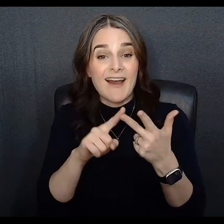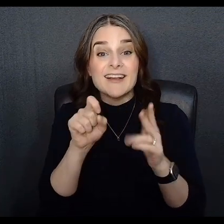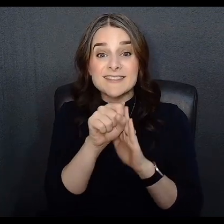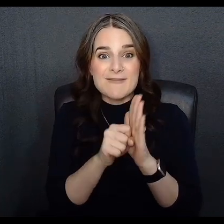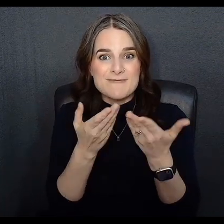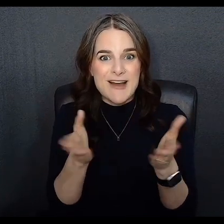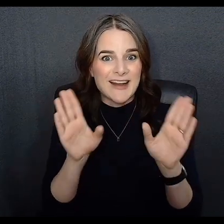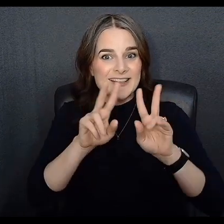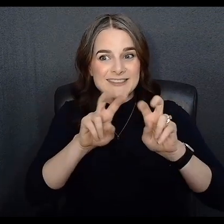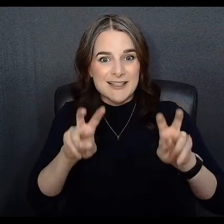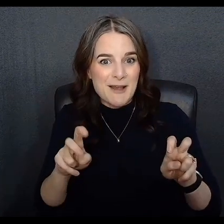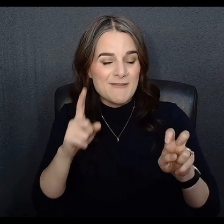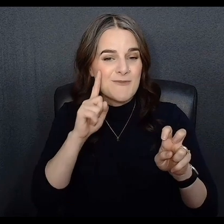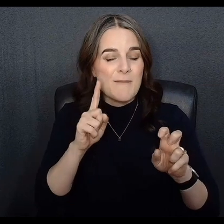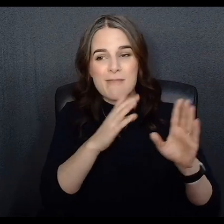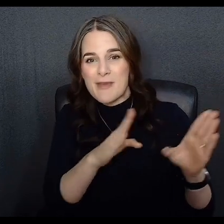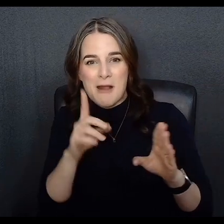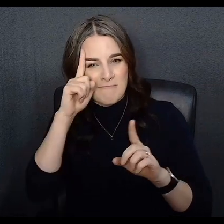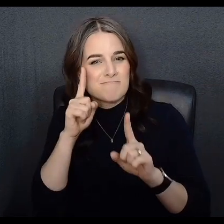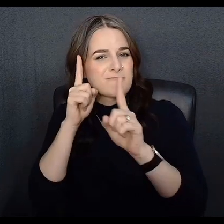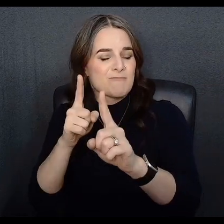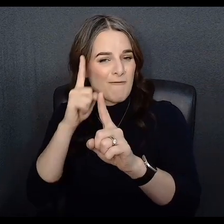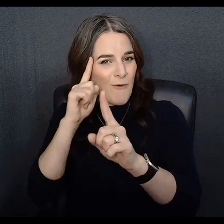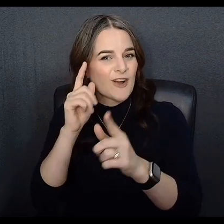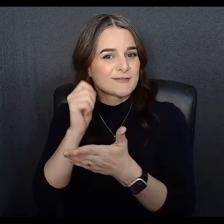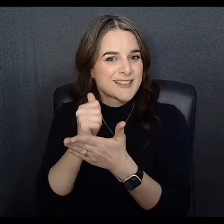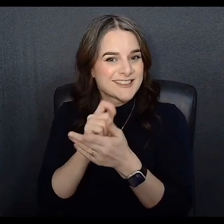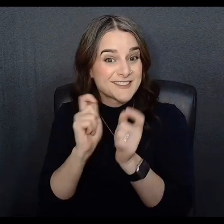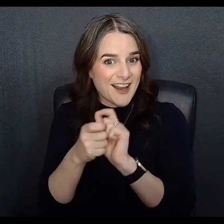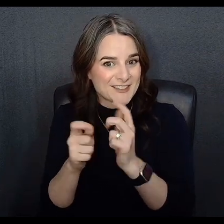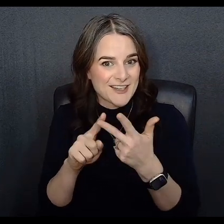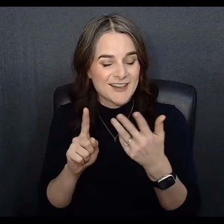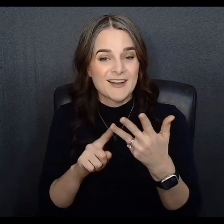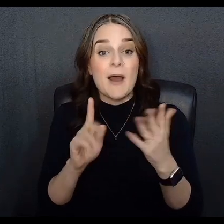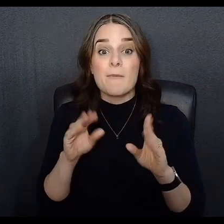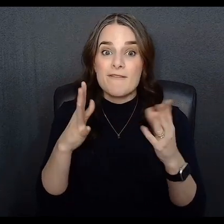and benchmark a Technology First systems change, a provider survey to assess technology awareness